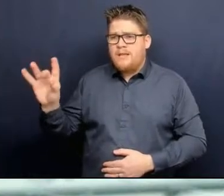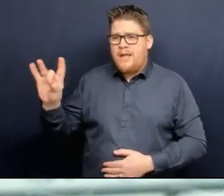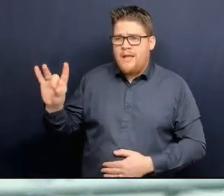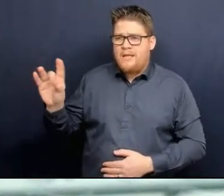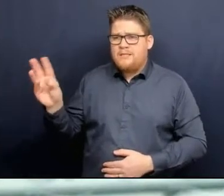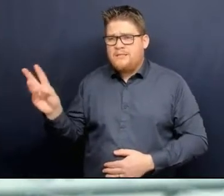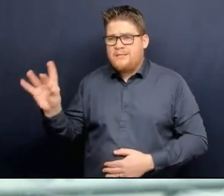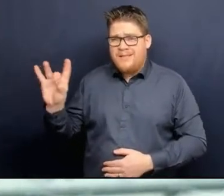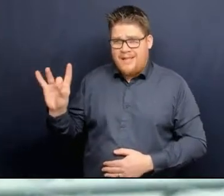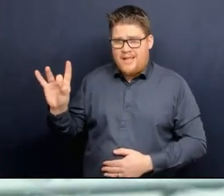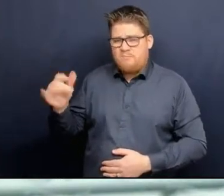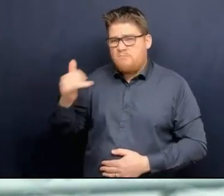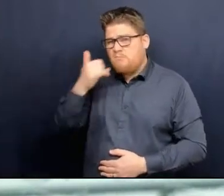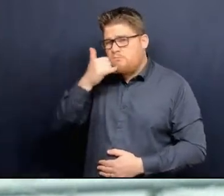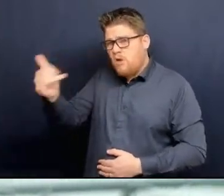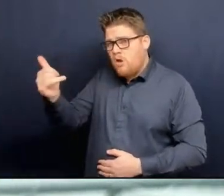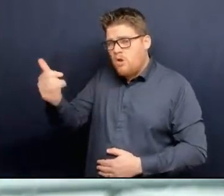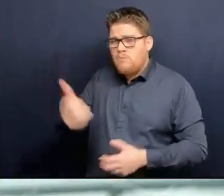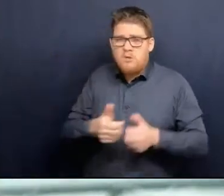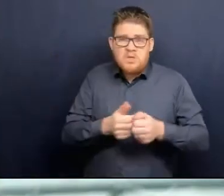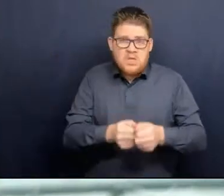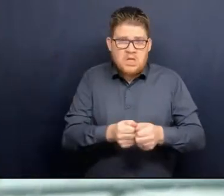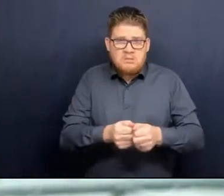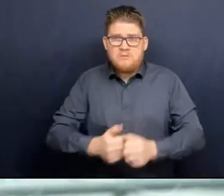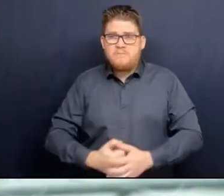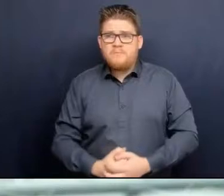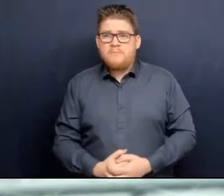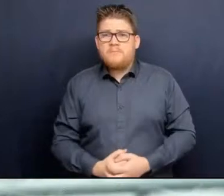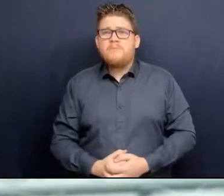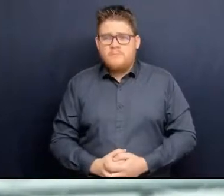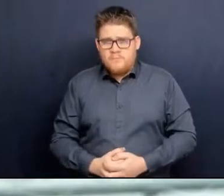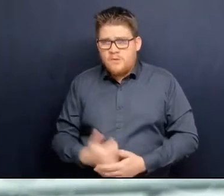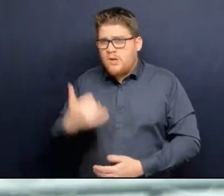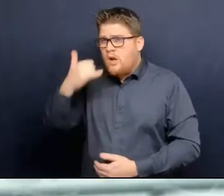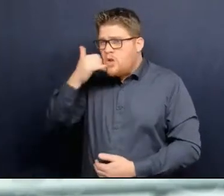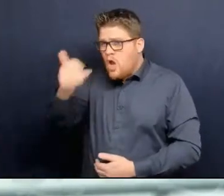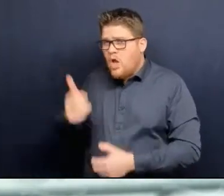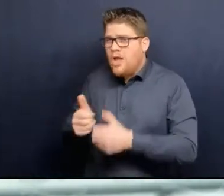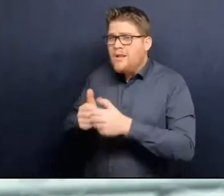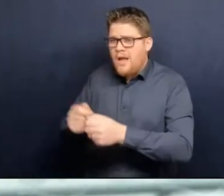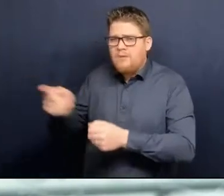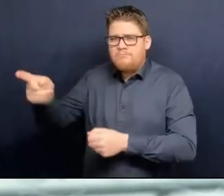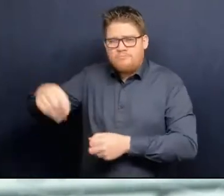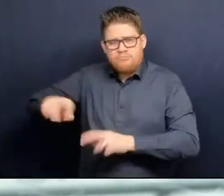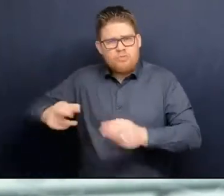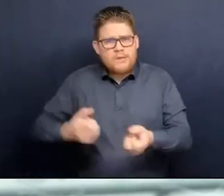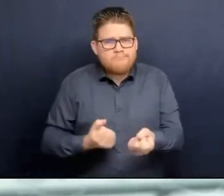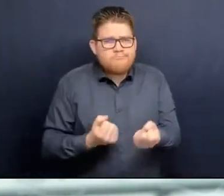with each other and support each other, and especially for our